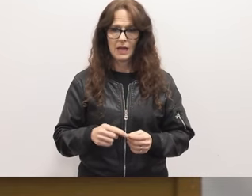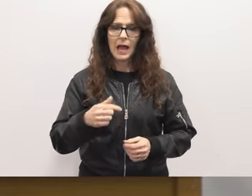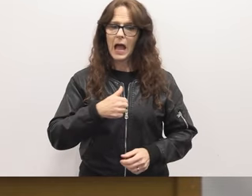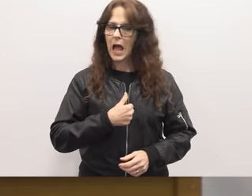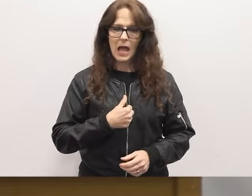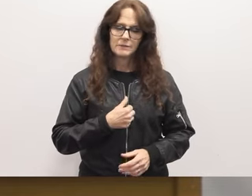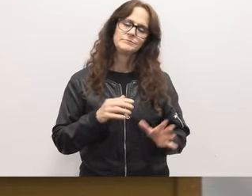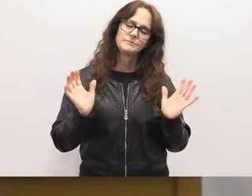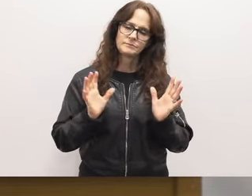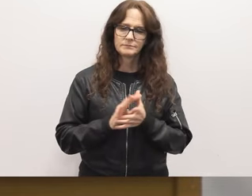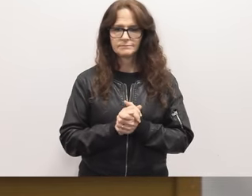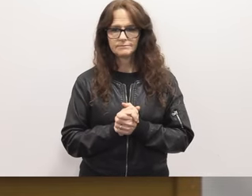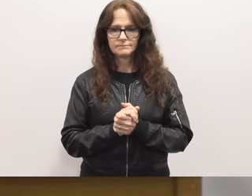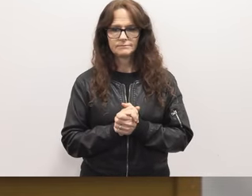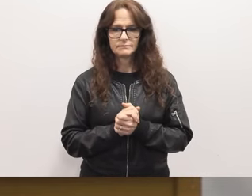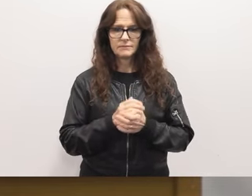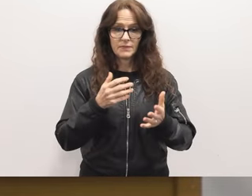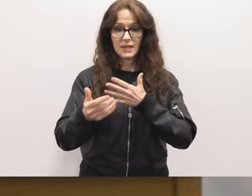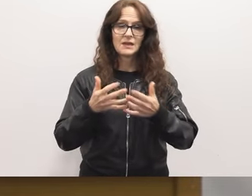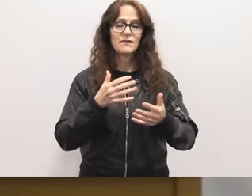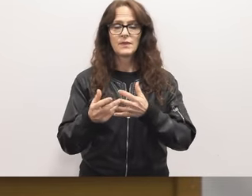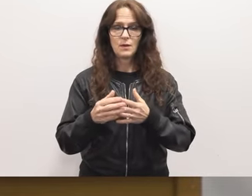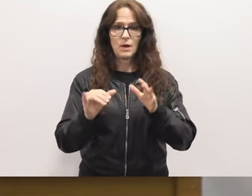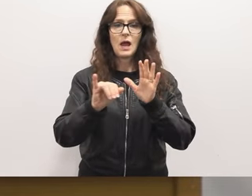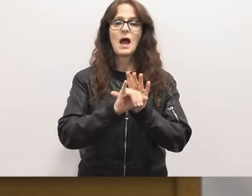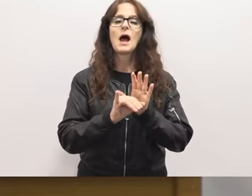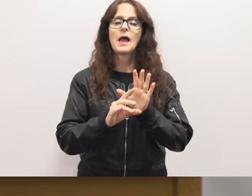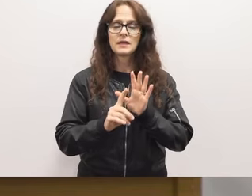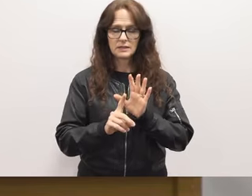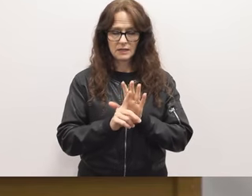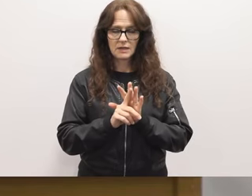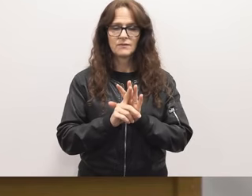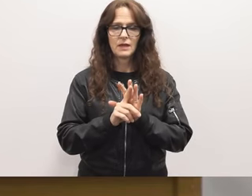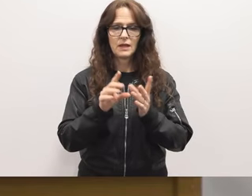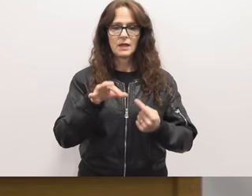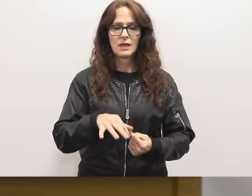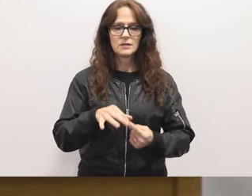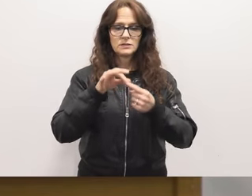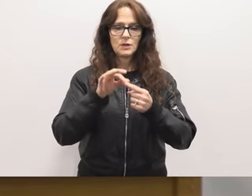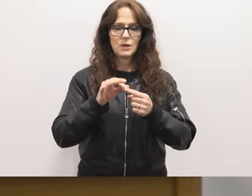well though it does identify a certain demographic in students,